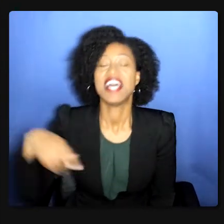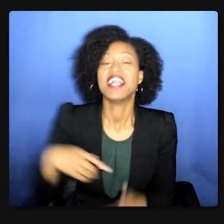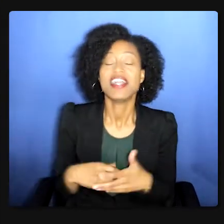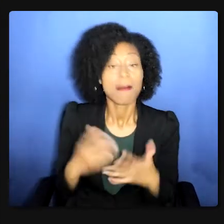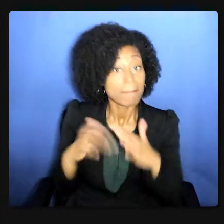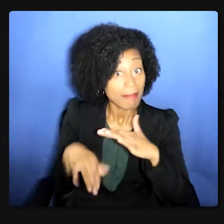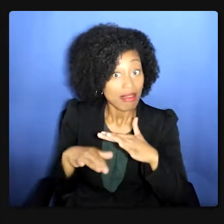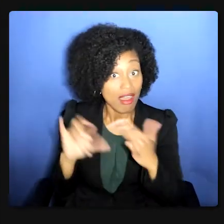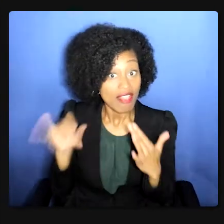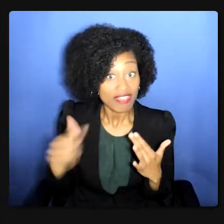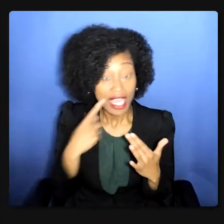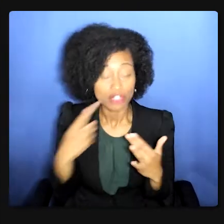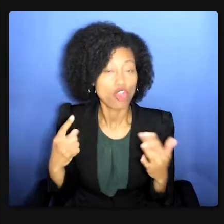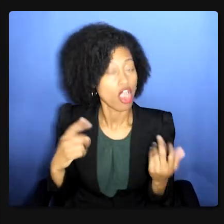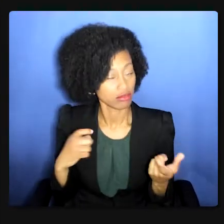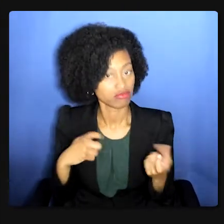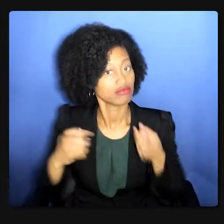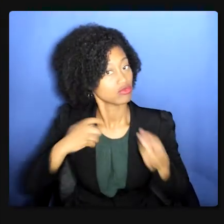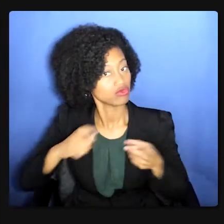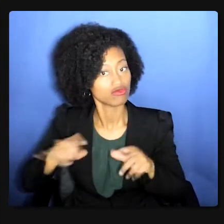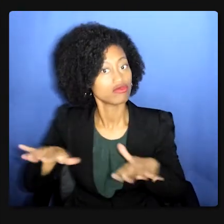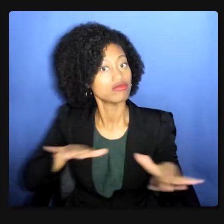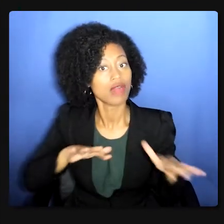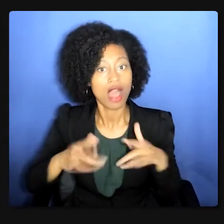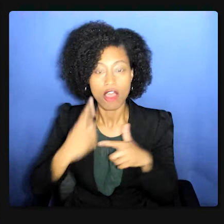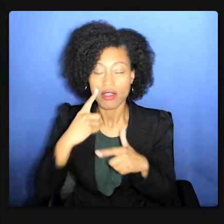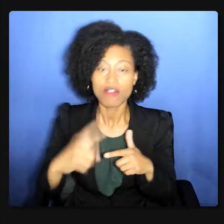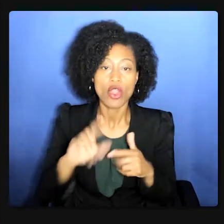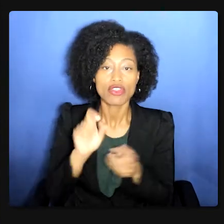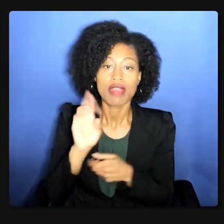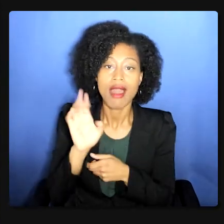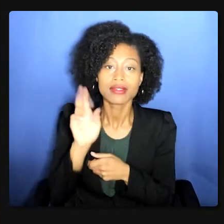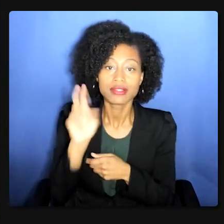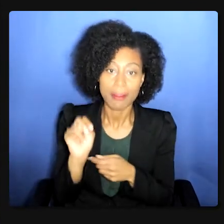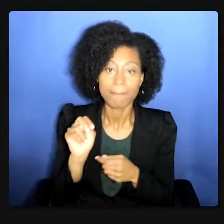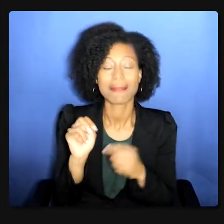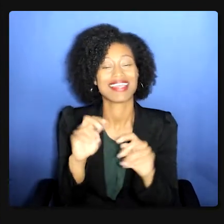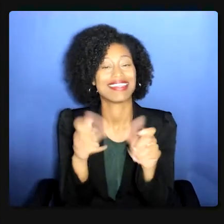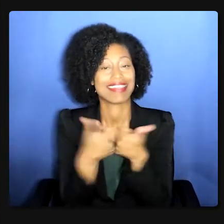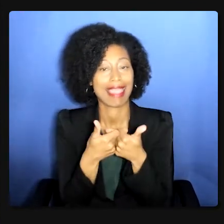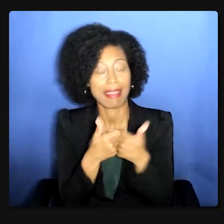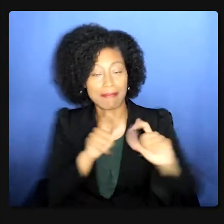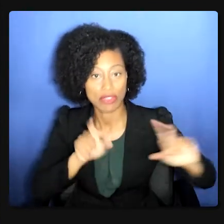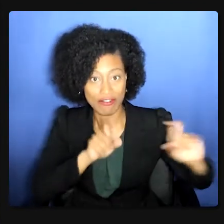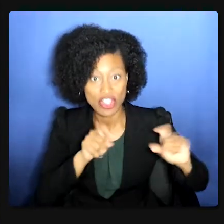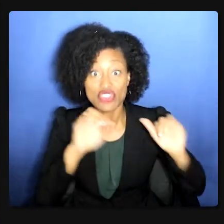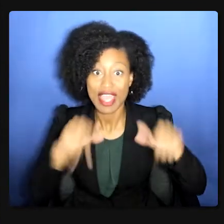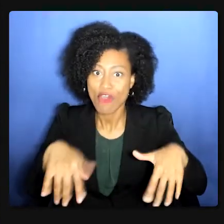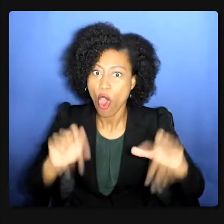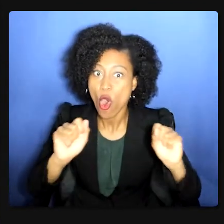which is basically an orchestrator for custom game servers that allows you to host game servers worldwide.